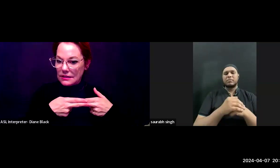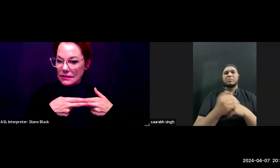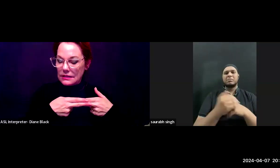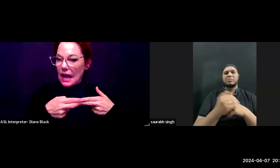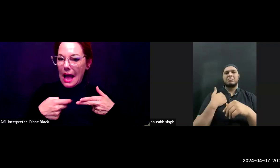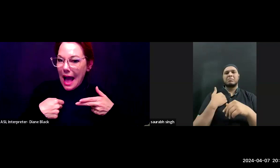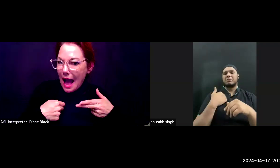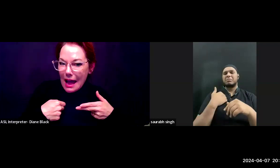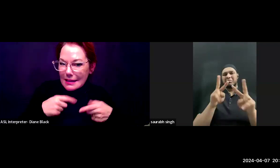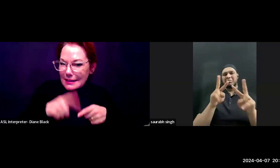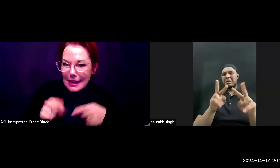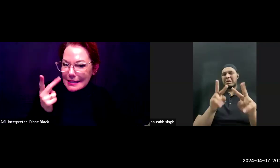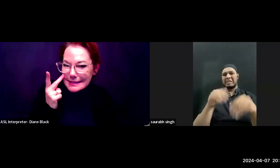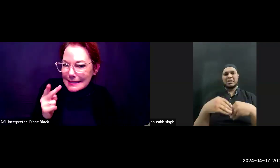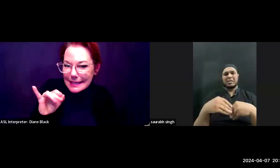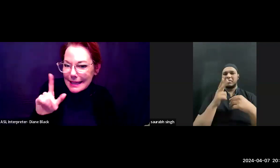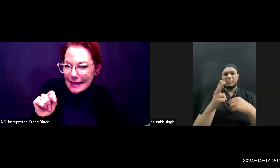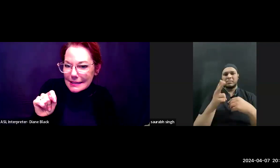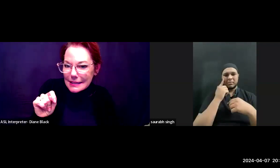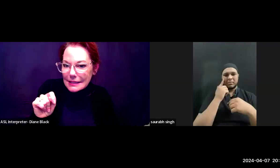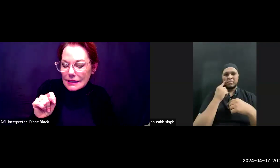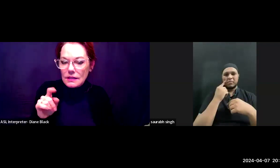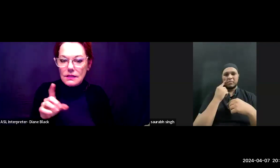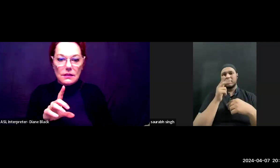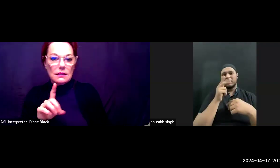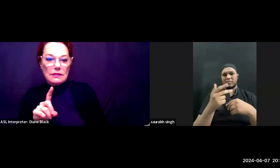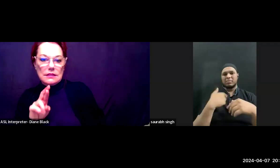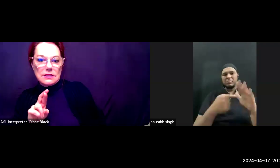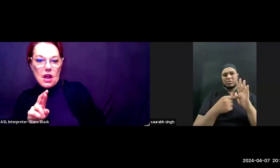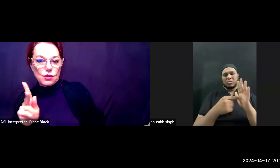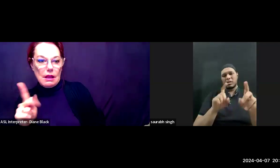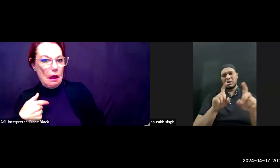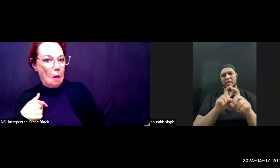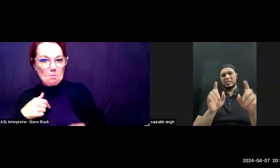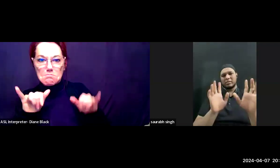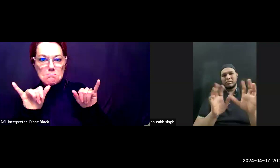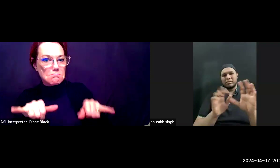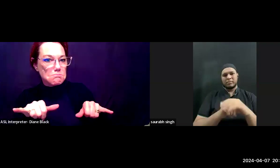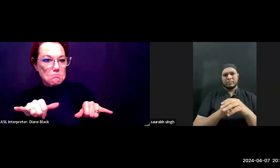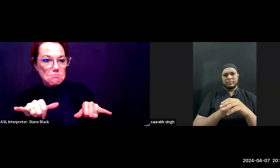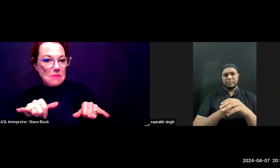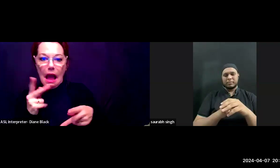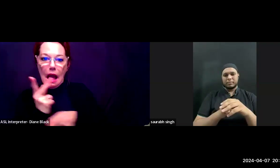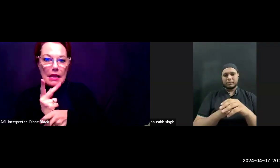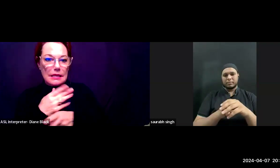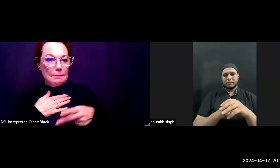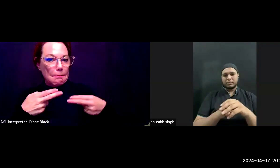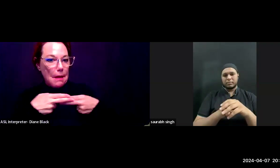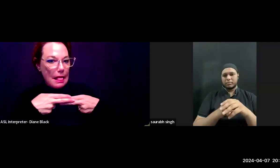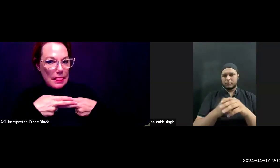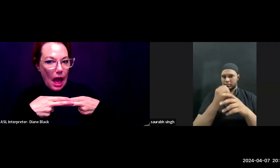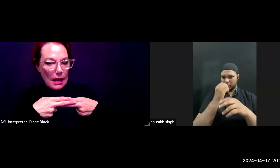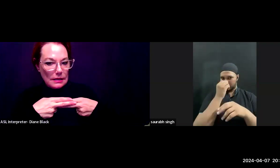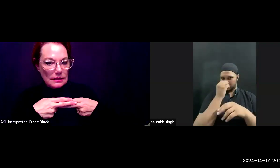see it. [Dr Kumar speaking] I have kept it deliberately like that. I didn't tell that because of my my subject privacy